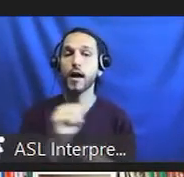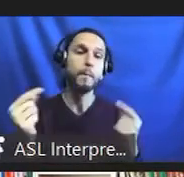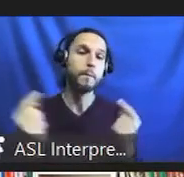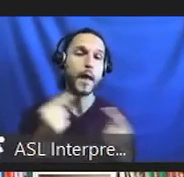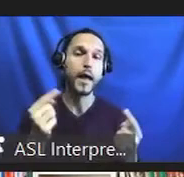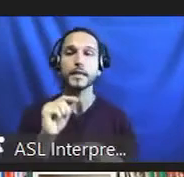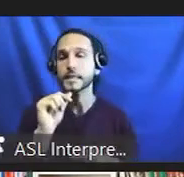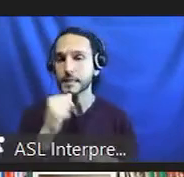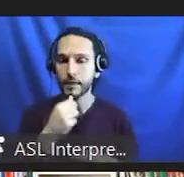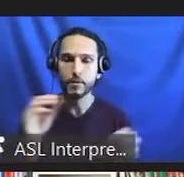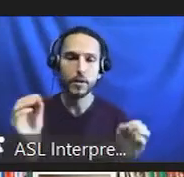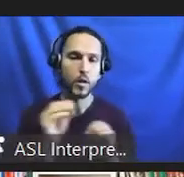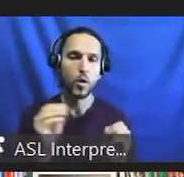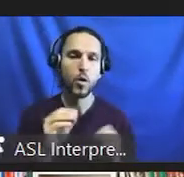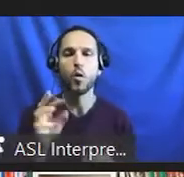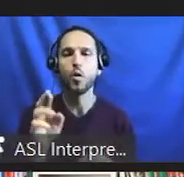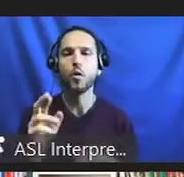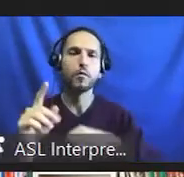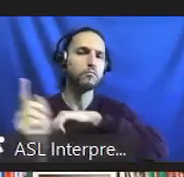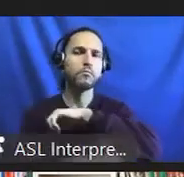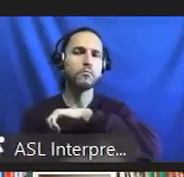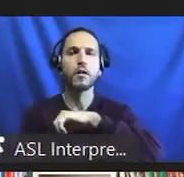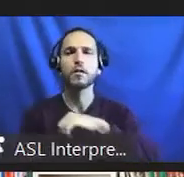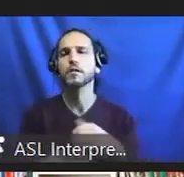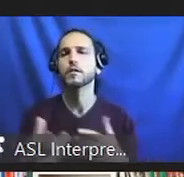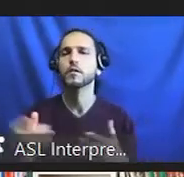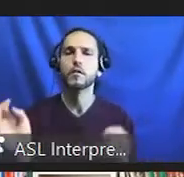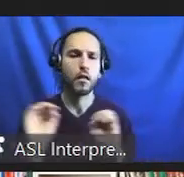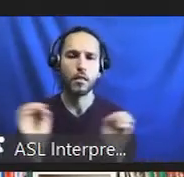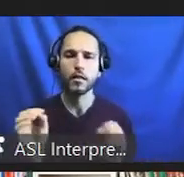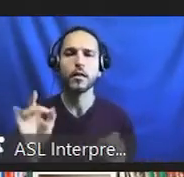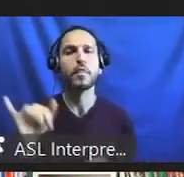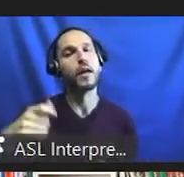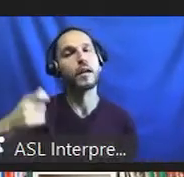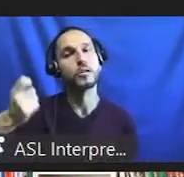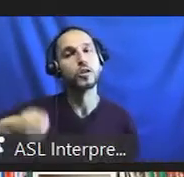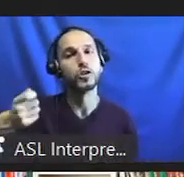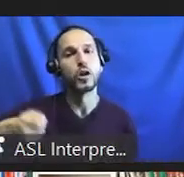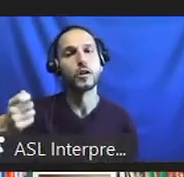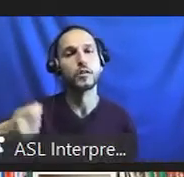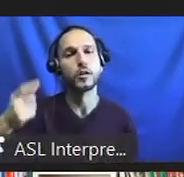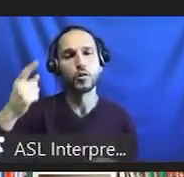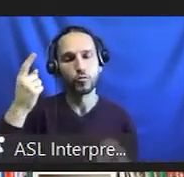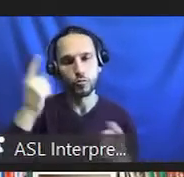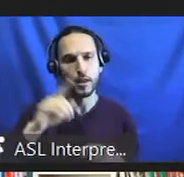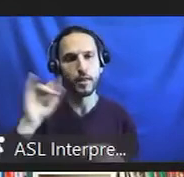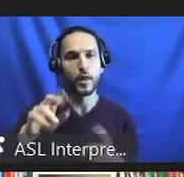no damages for punishment or punitive damages. Because the judge agreed that the university tried